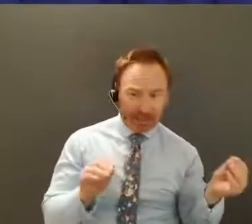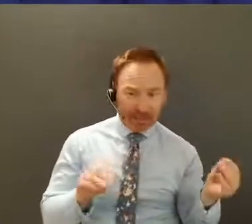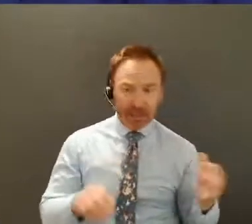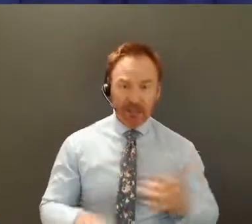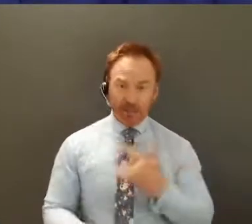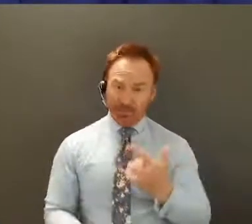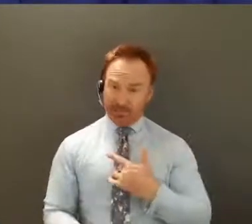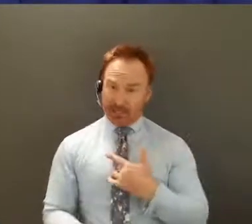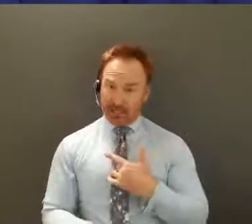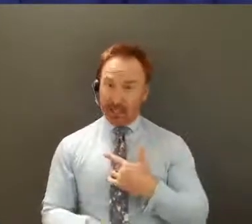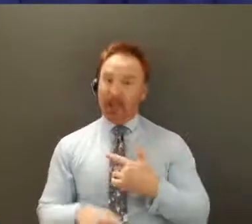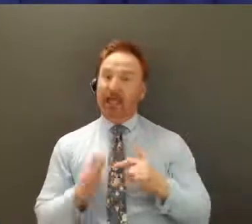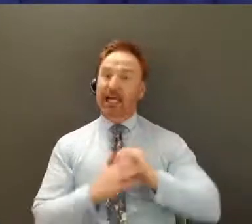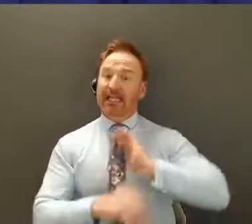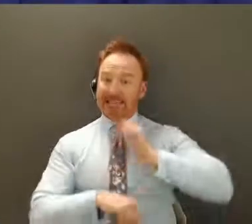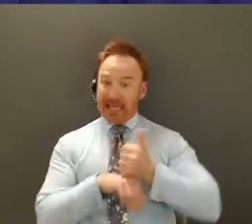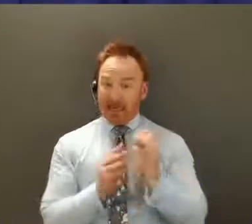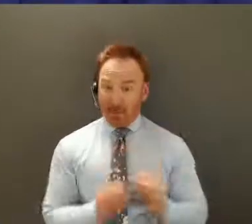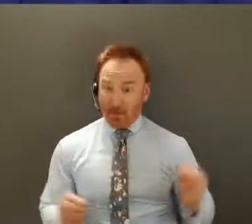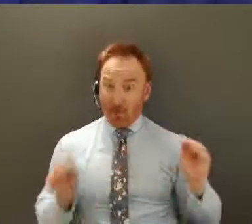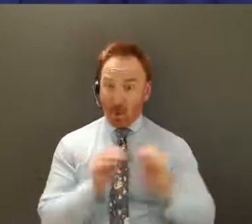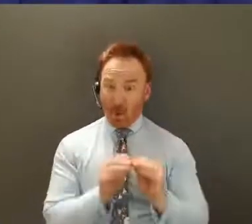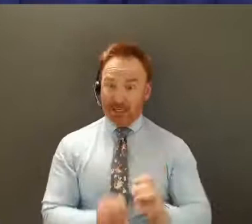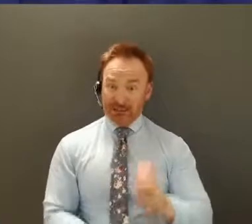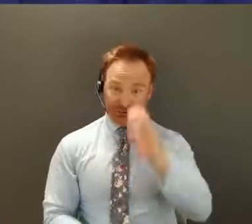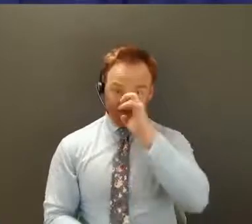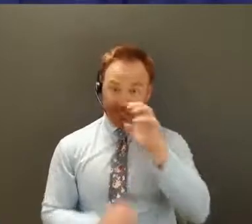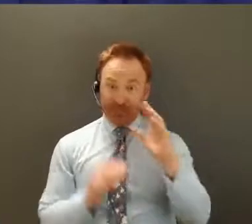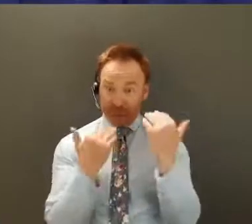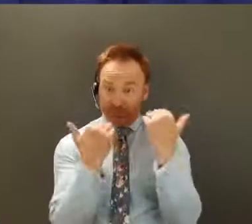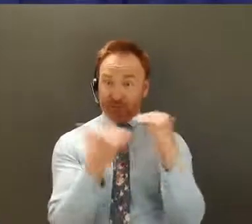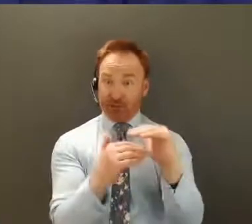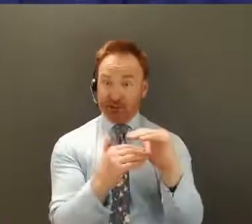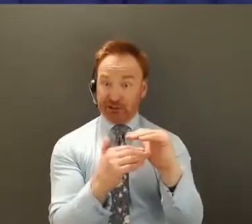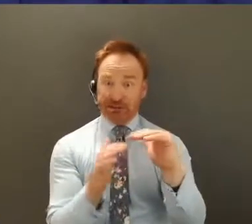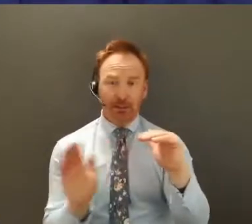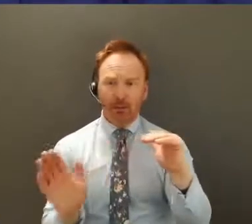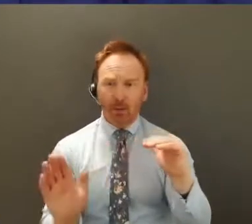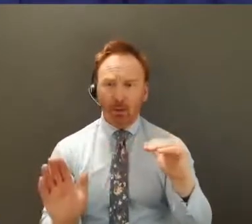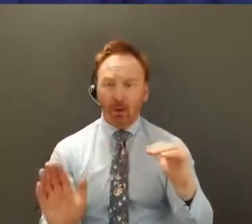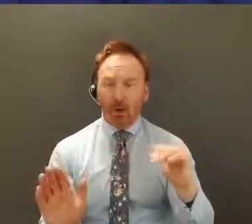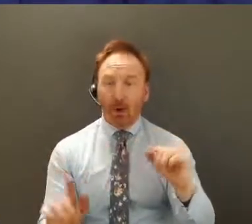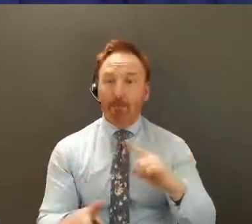vaccinated, what does this mean?